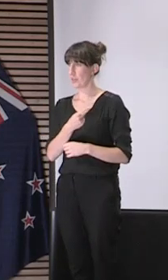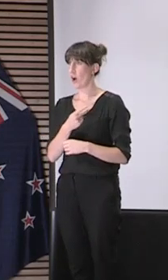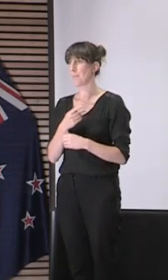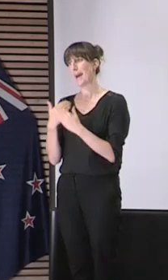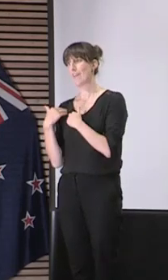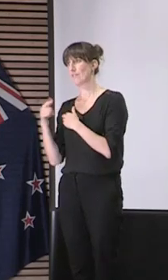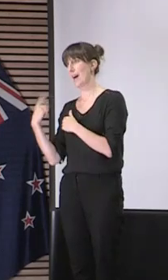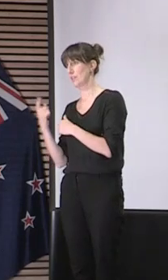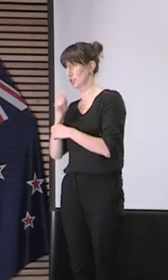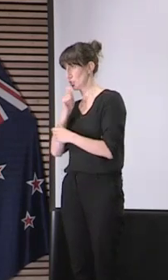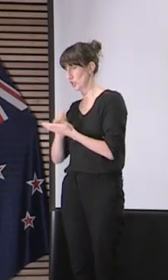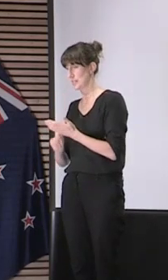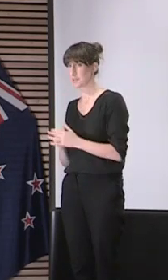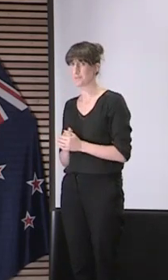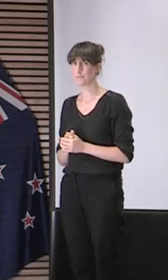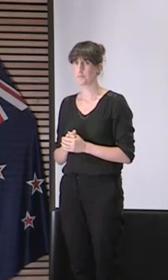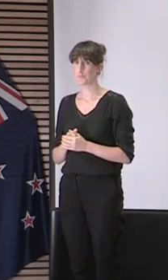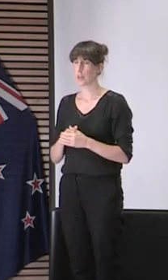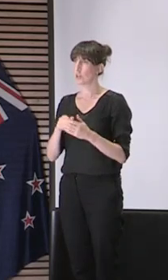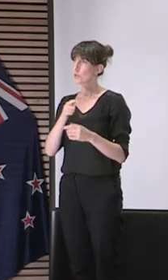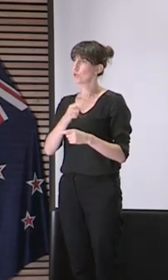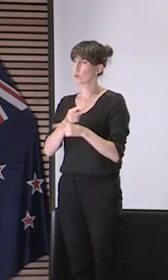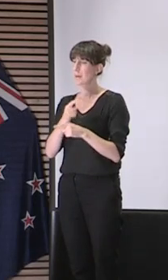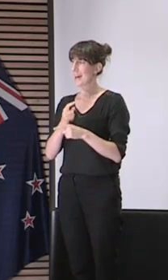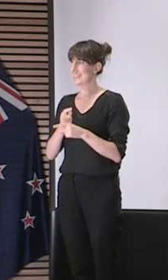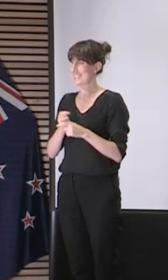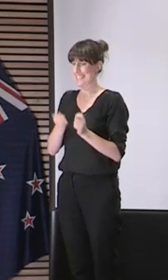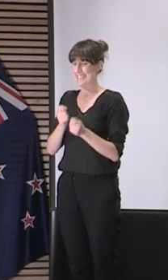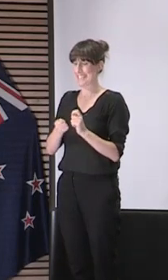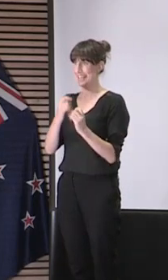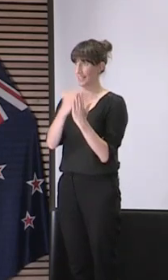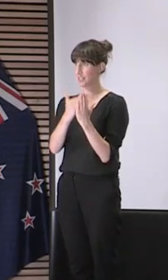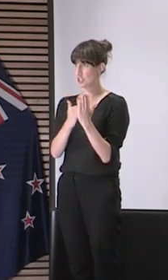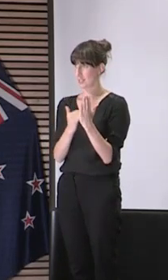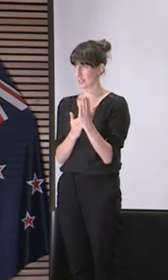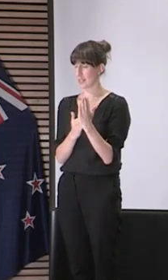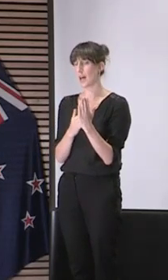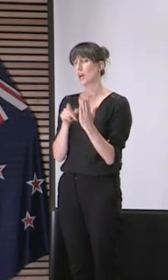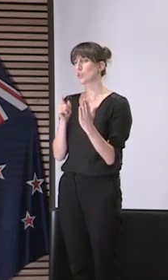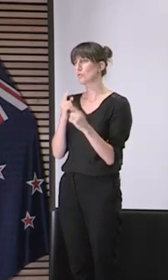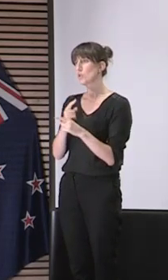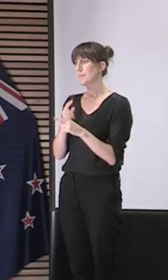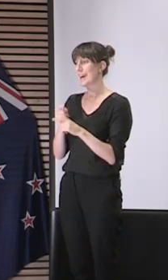May I ask Dr bloom and you afterwards, Prime Minister,